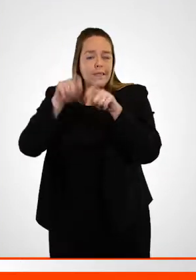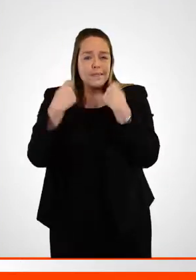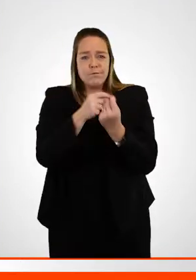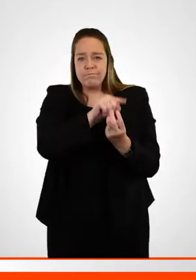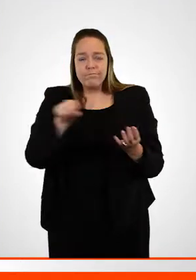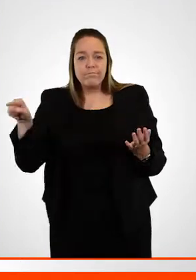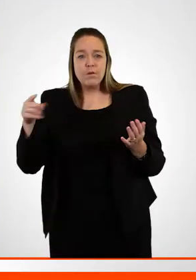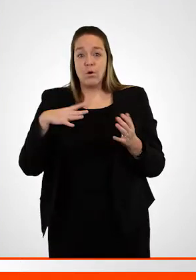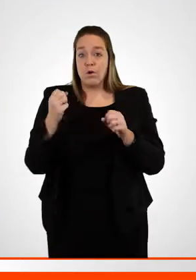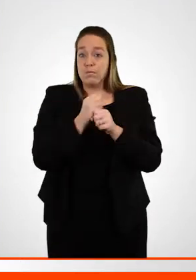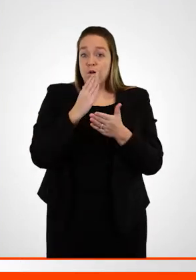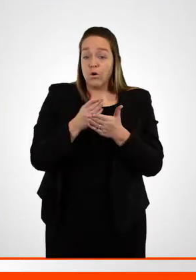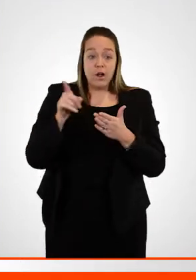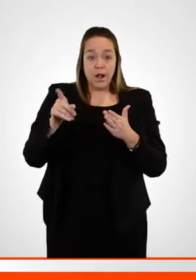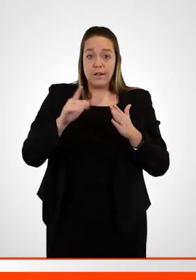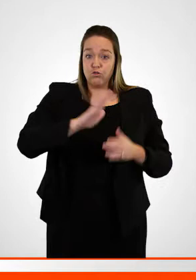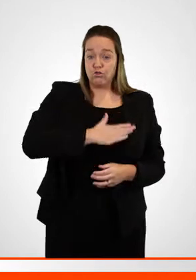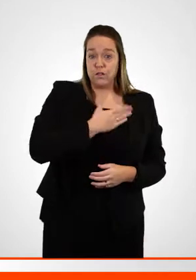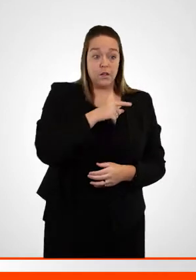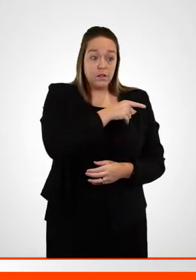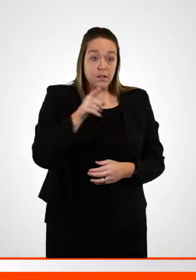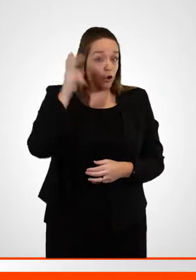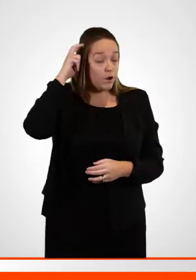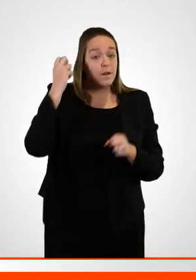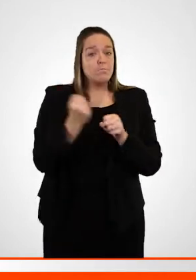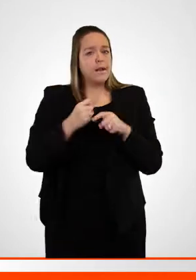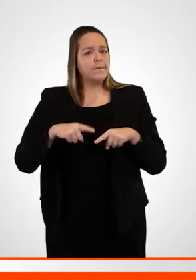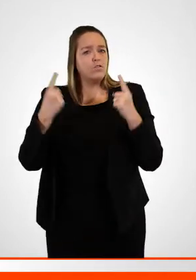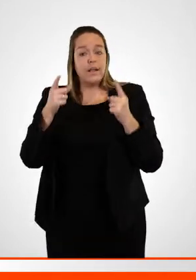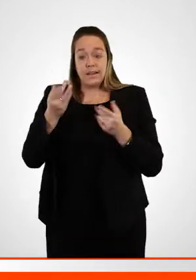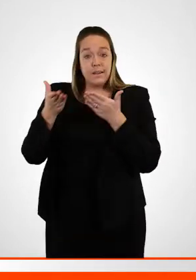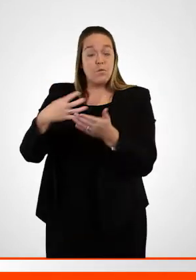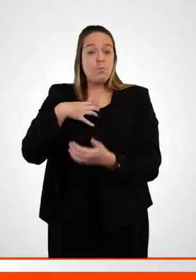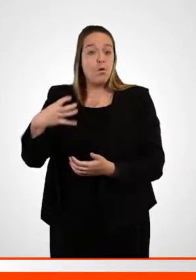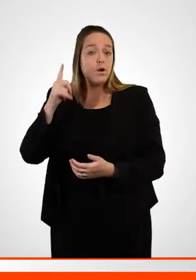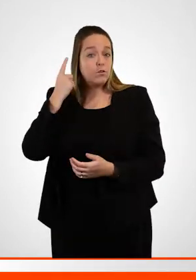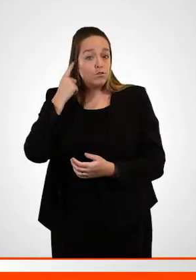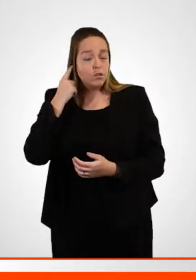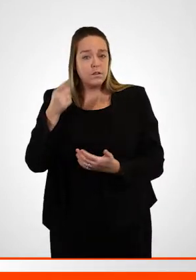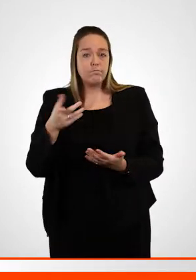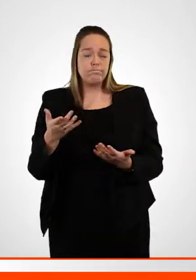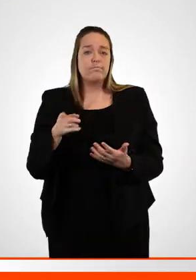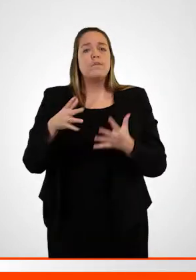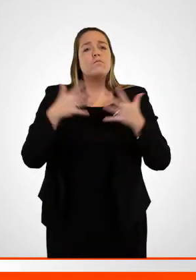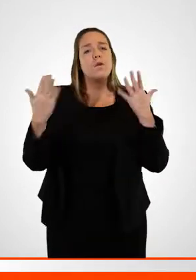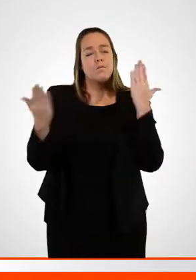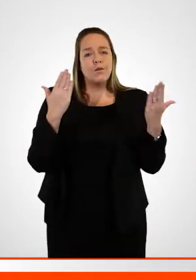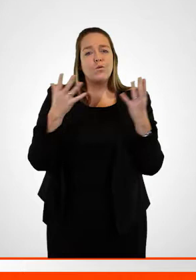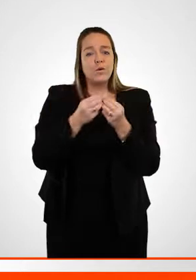"Does this cochlear implant make a difference in terms of hearing?" And so probably the best proxy that we had, in terms of looking at hearing